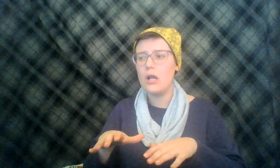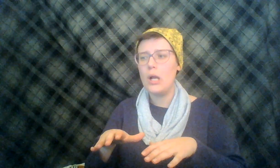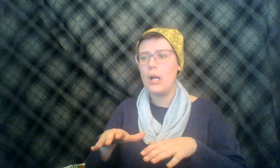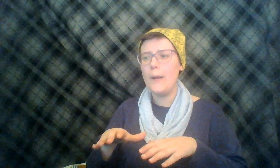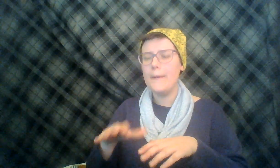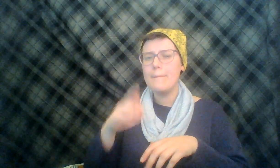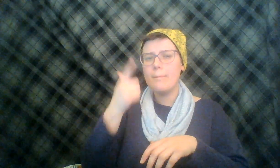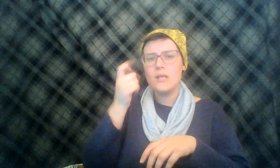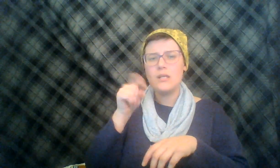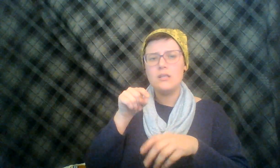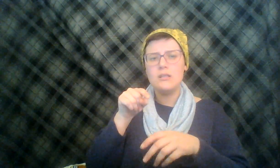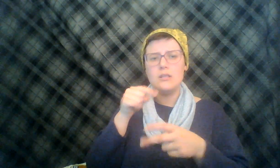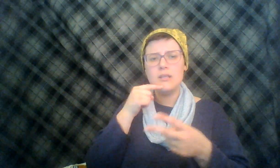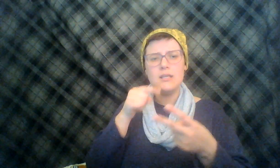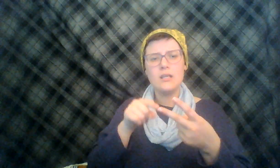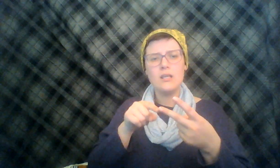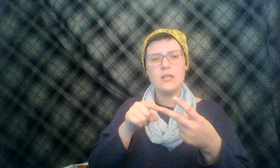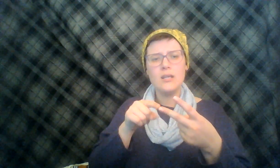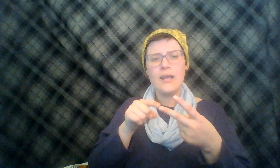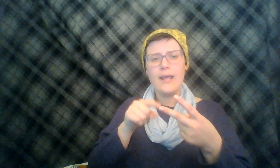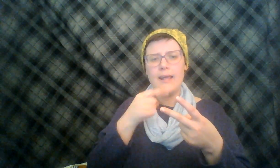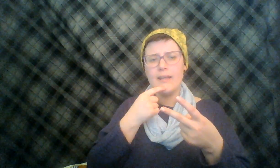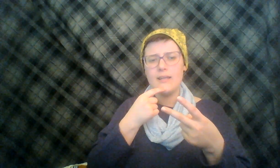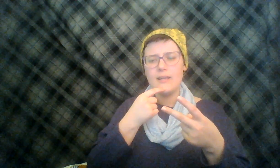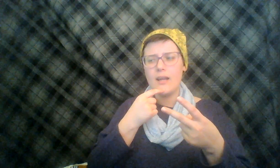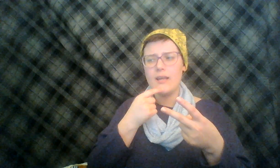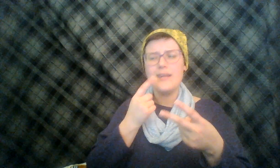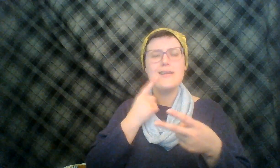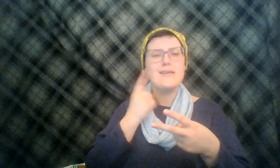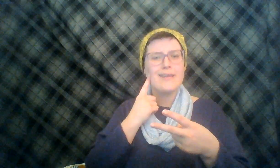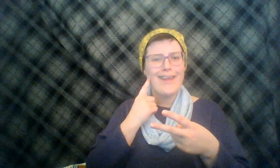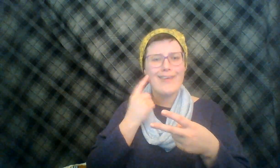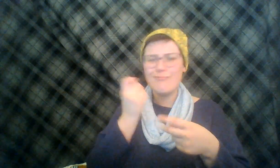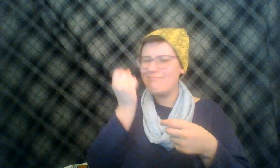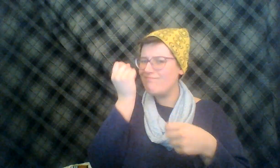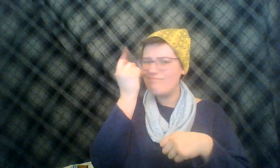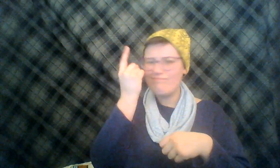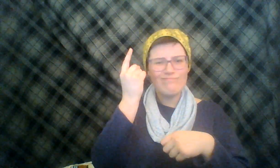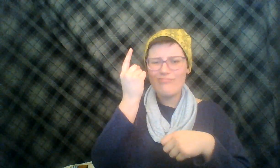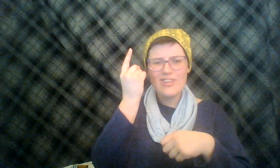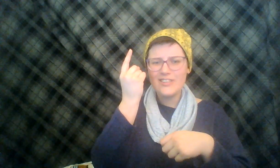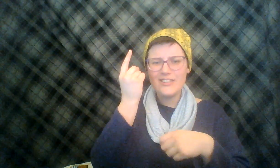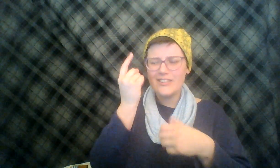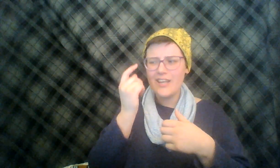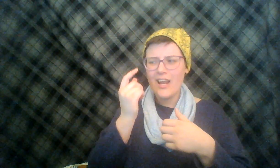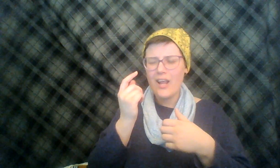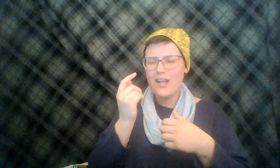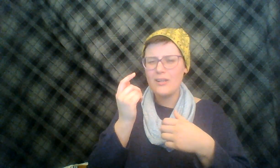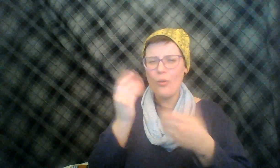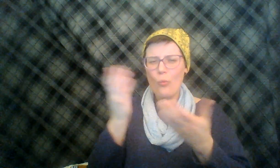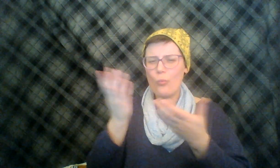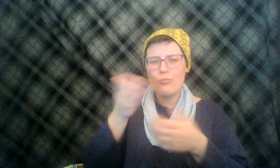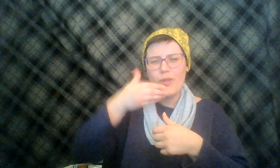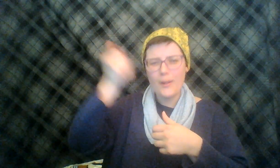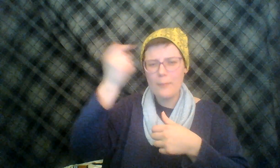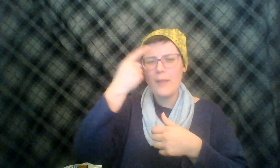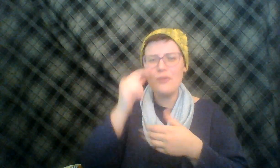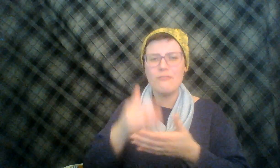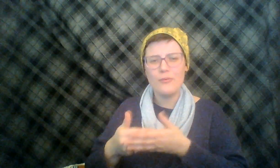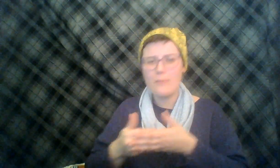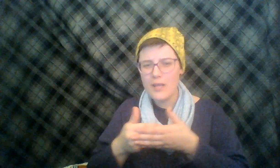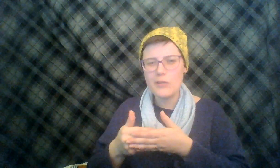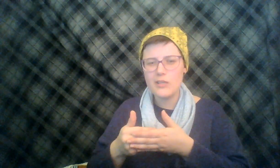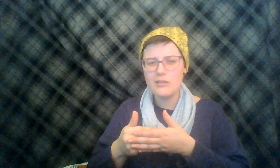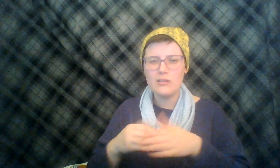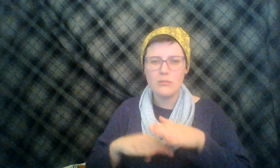purportedly because “Deaf people don't know what is best for their babies”.